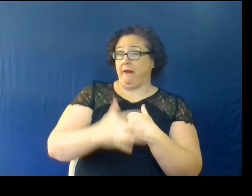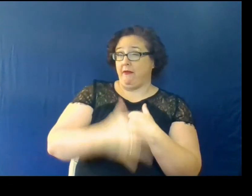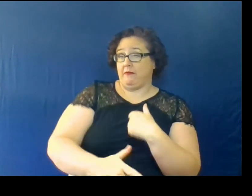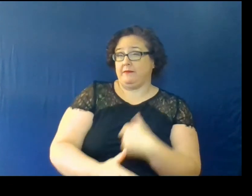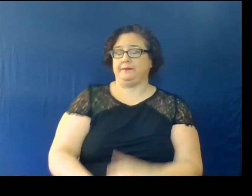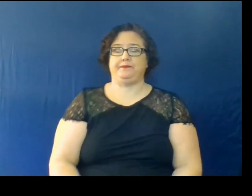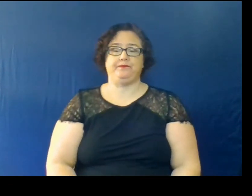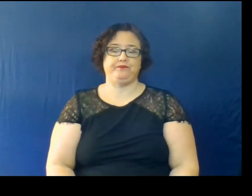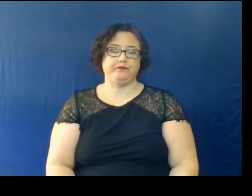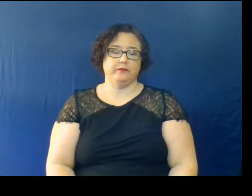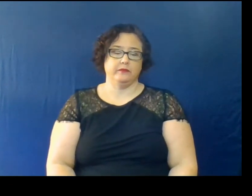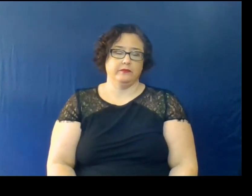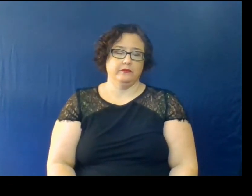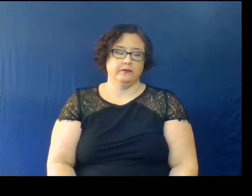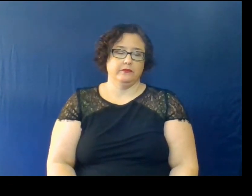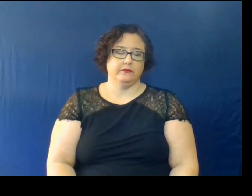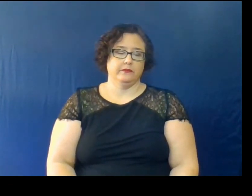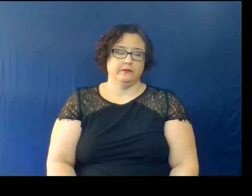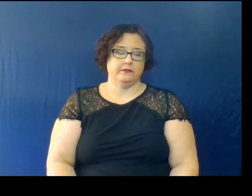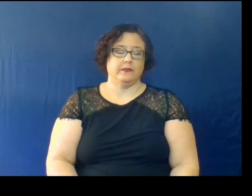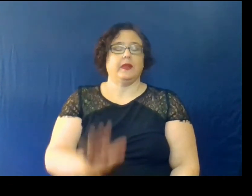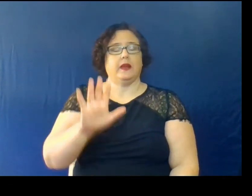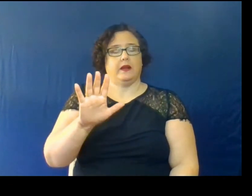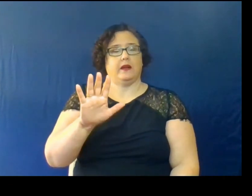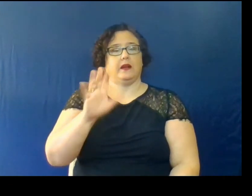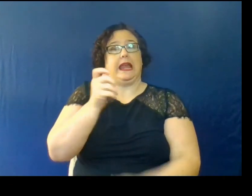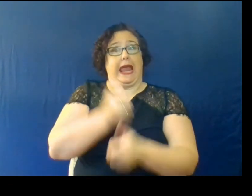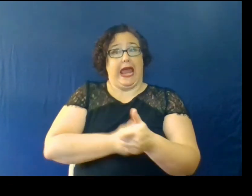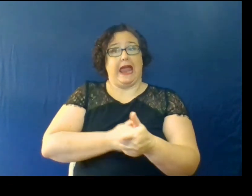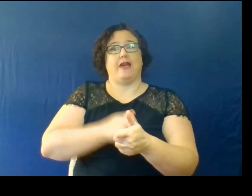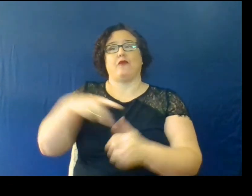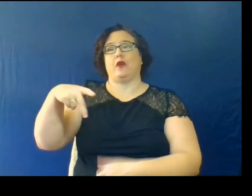While every polling place is supposed to be accessible, every once in a while we come across